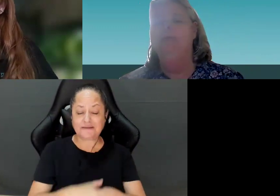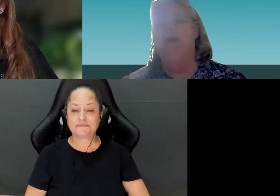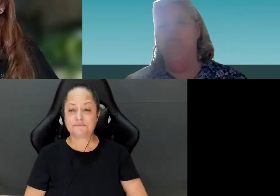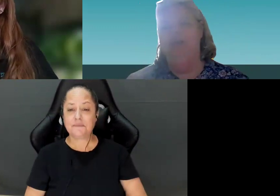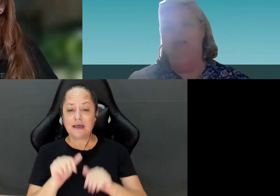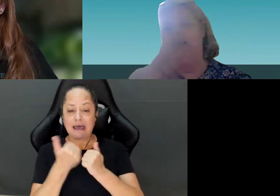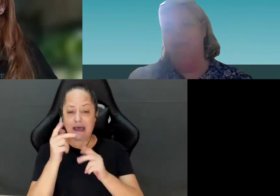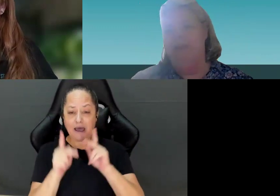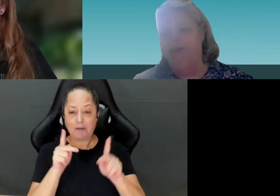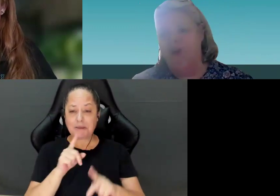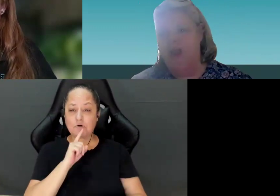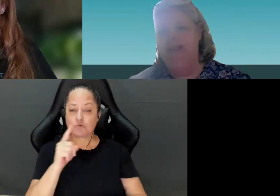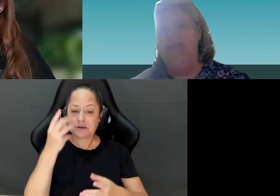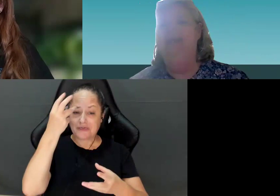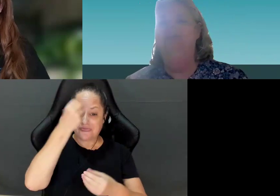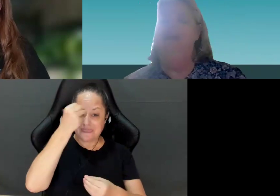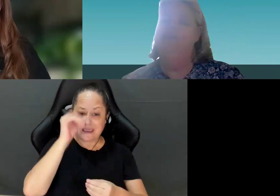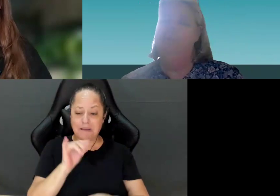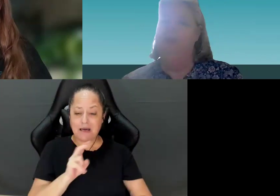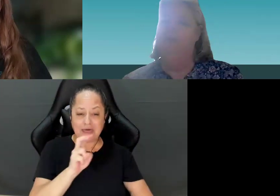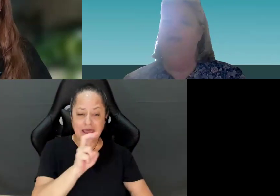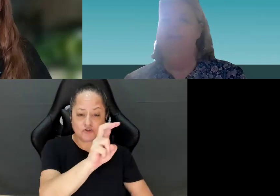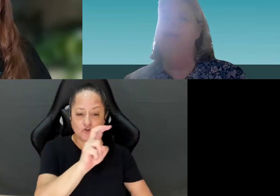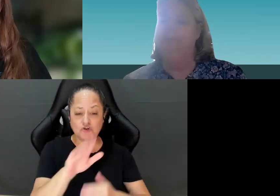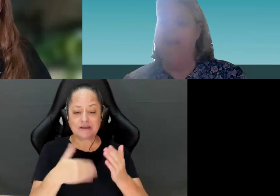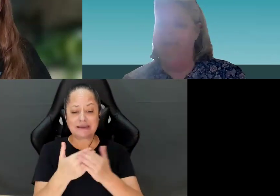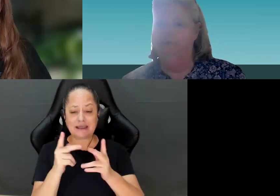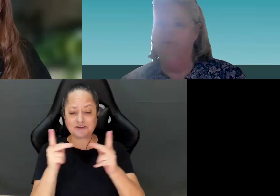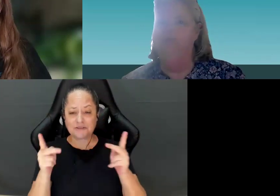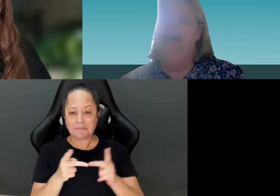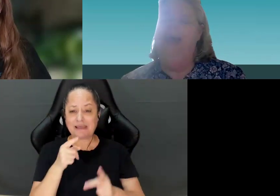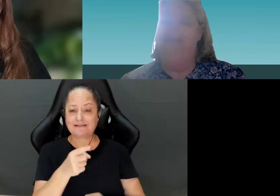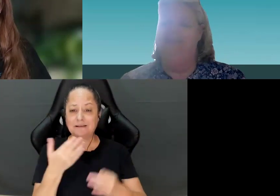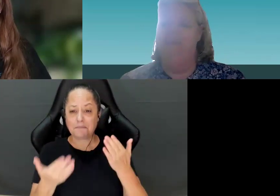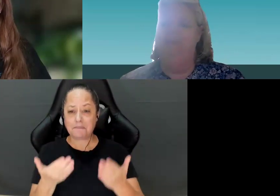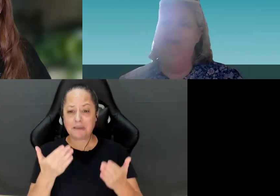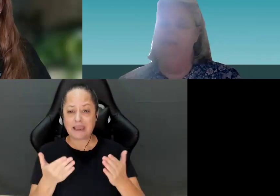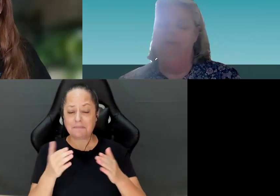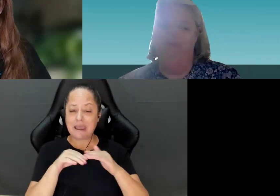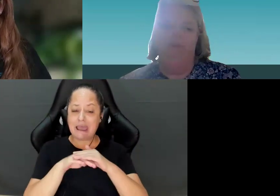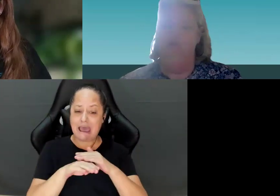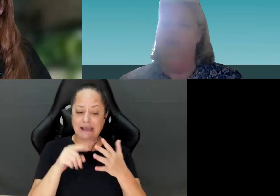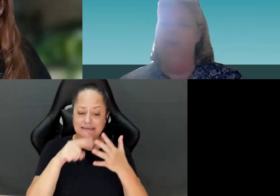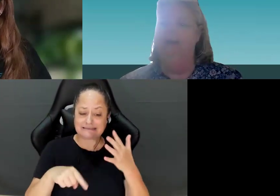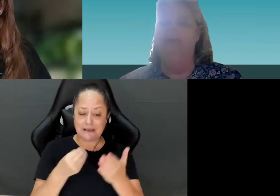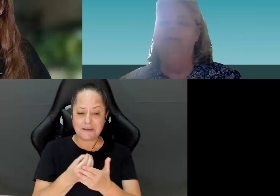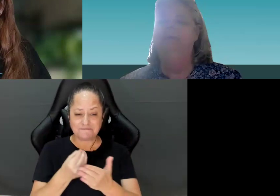people can really think about that journey to get to the point where they may be able to access some of that capital we have been talking about?